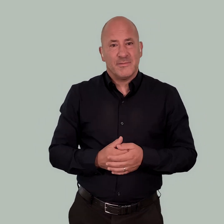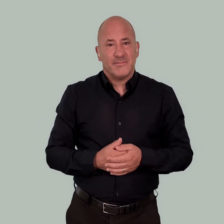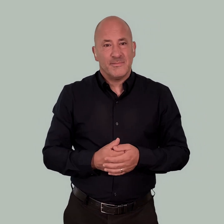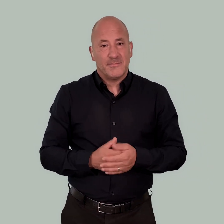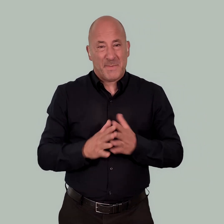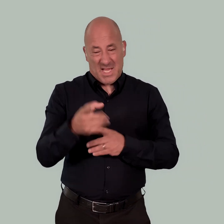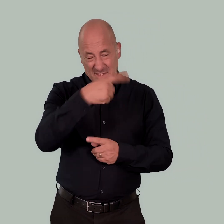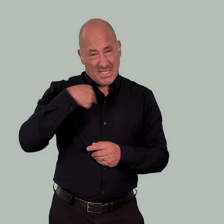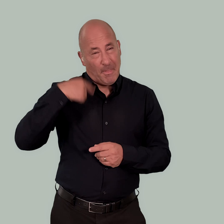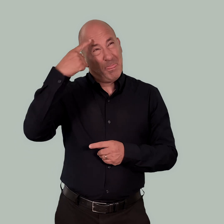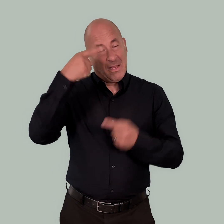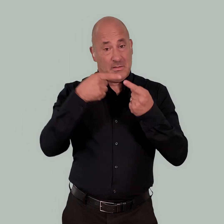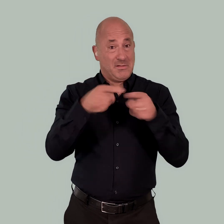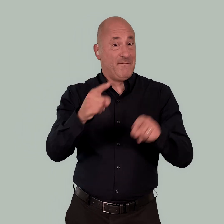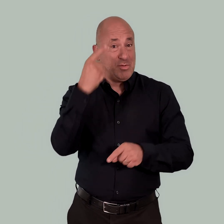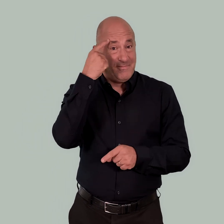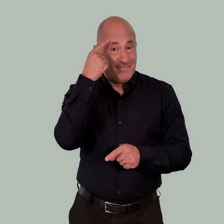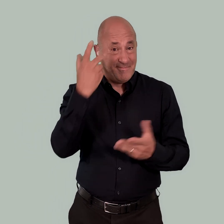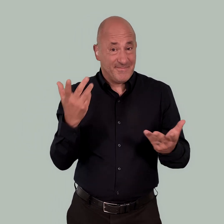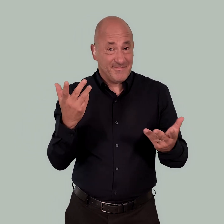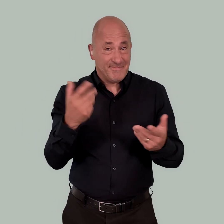A new mindset is needed.